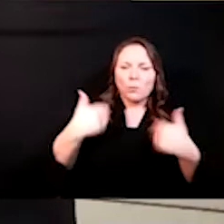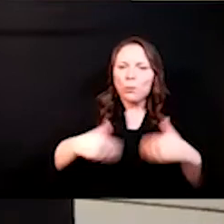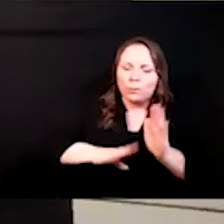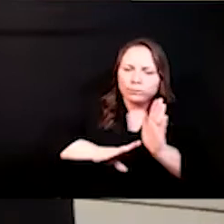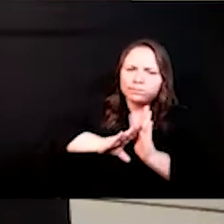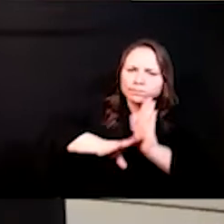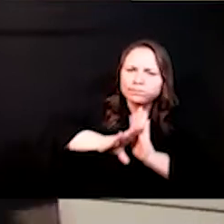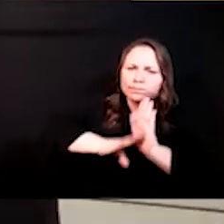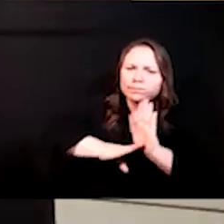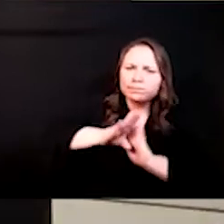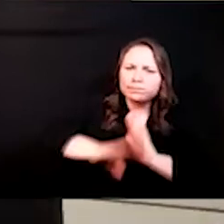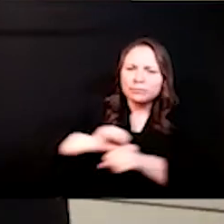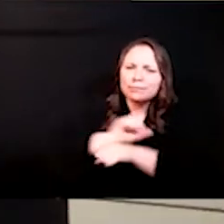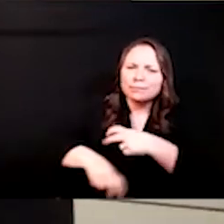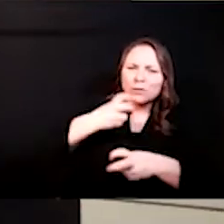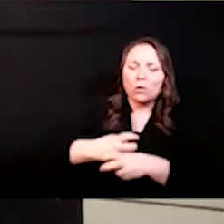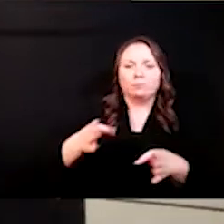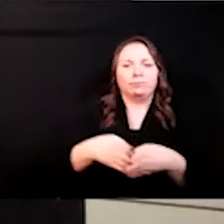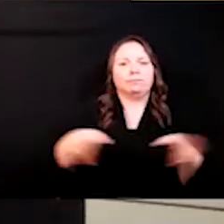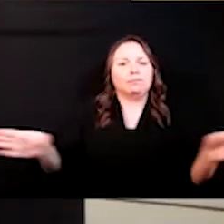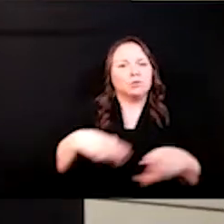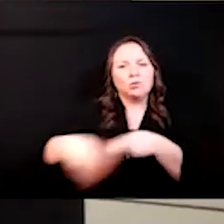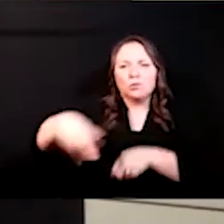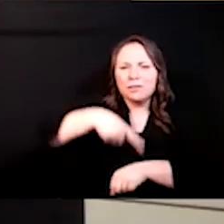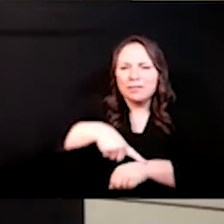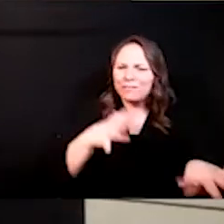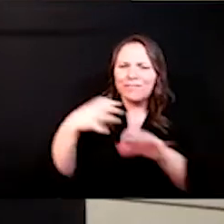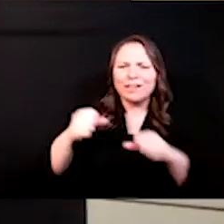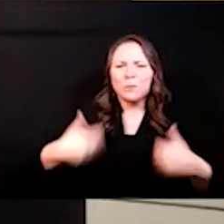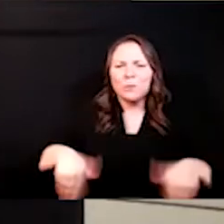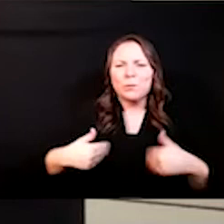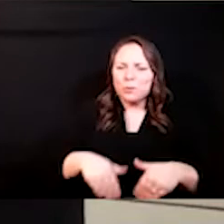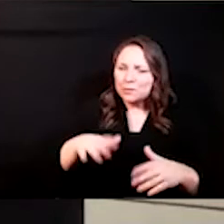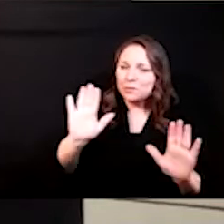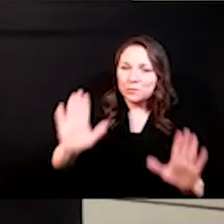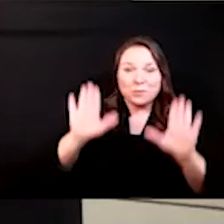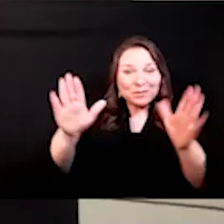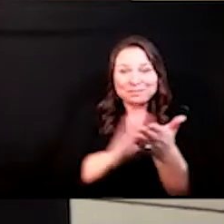IS, THERE IS SUCH INTENSE DEVELOPMENT ON SUCH A BROAD